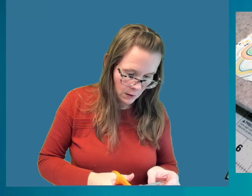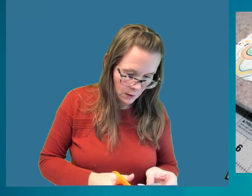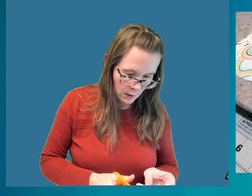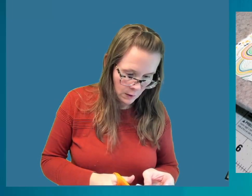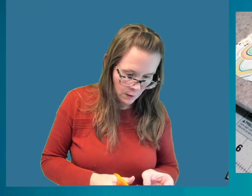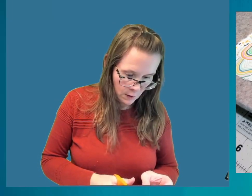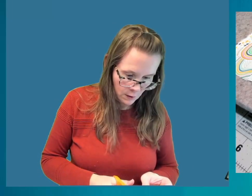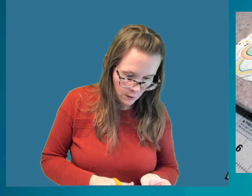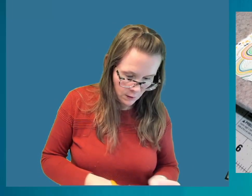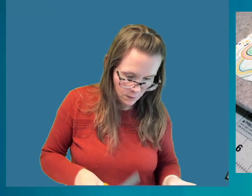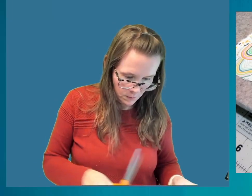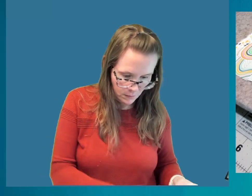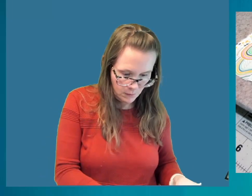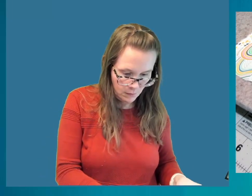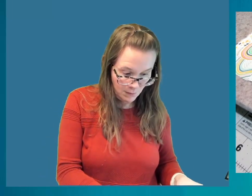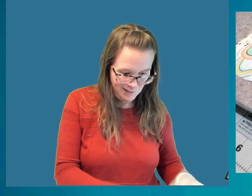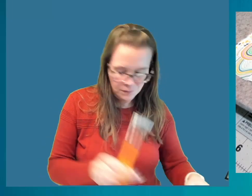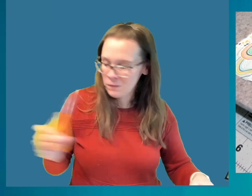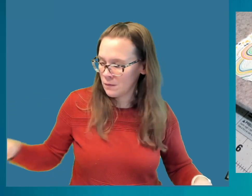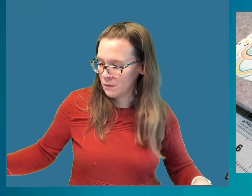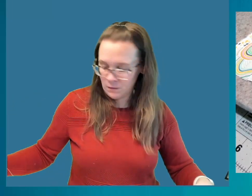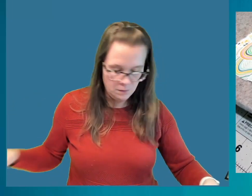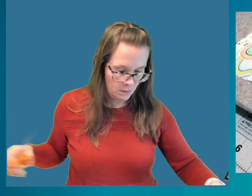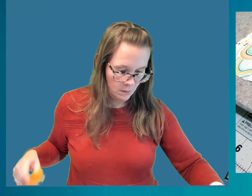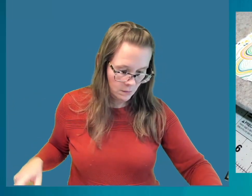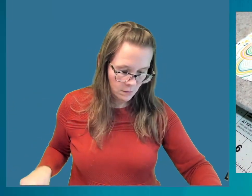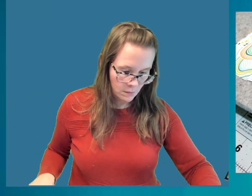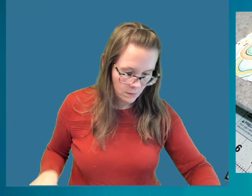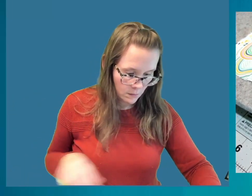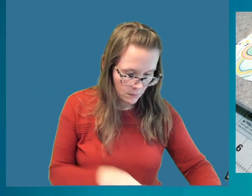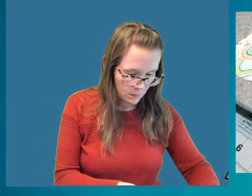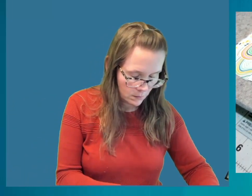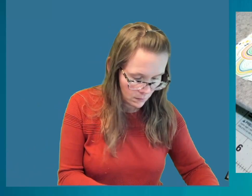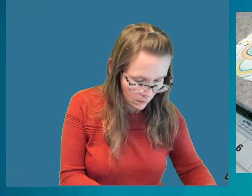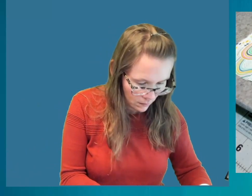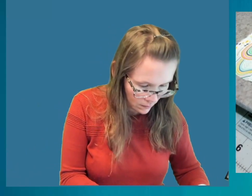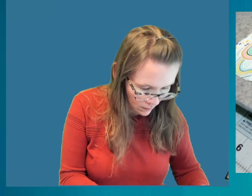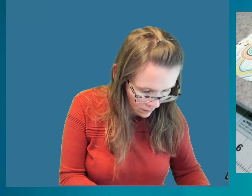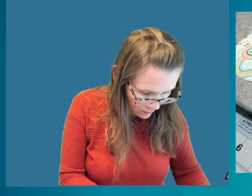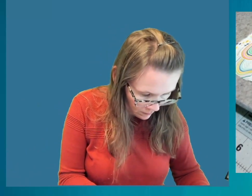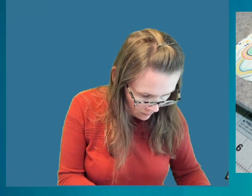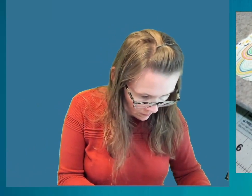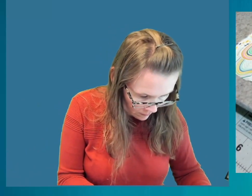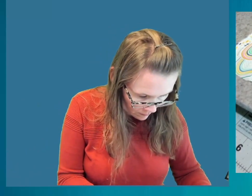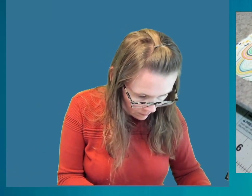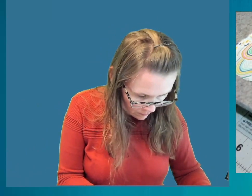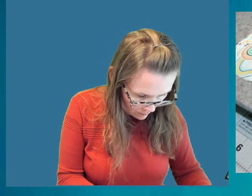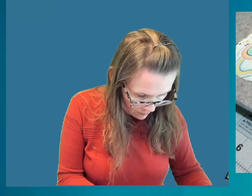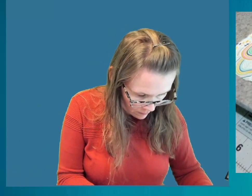than my strip. Um I like to fuse it when it still has some edges of the paper around it